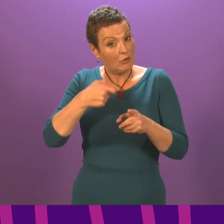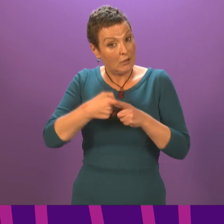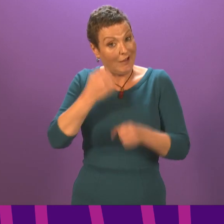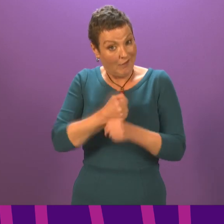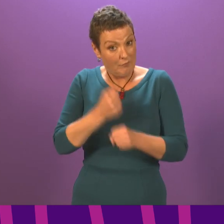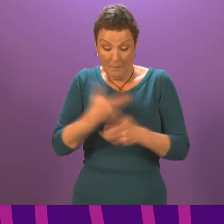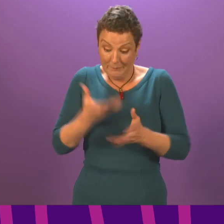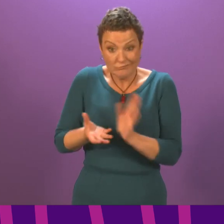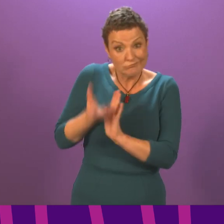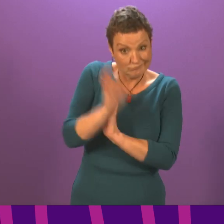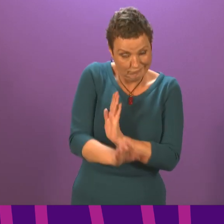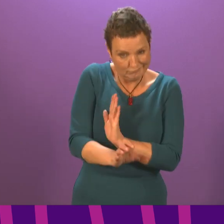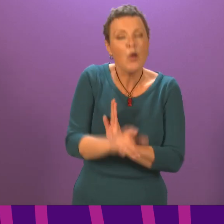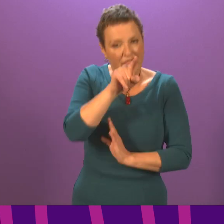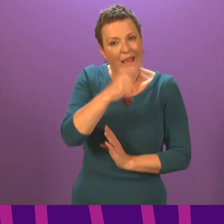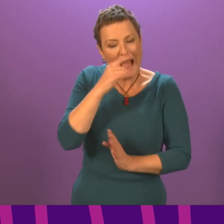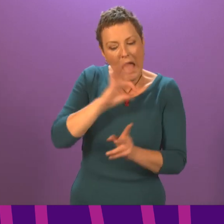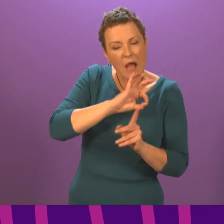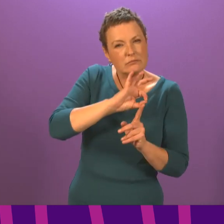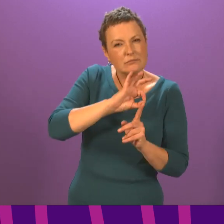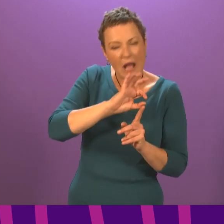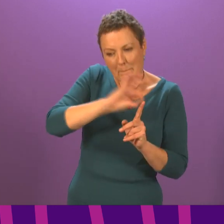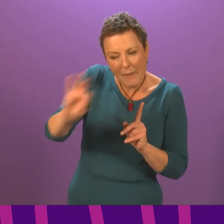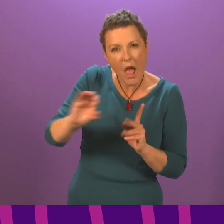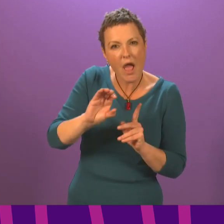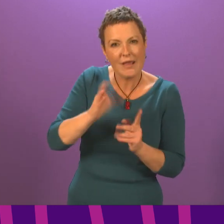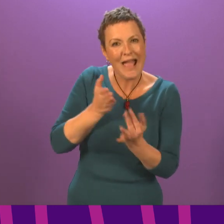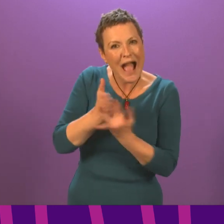out-of-school care providers will have been able to access, the Scottish Government has